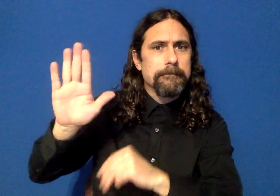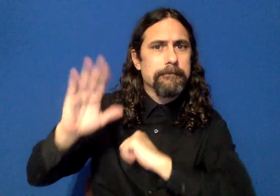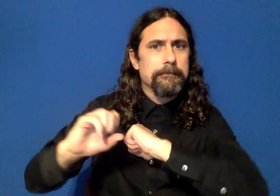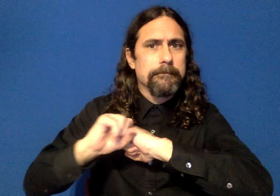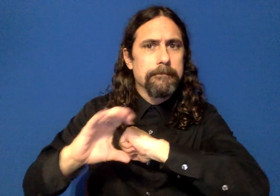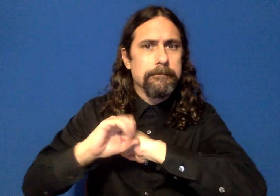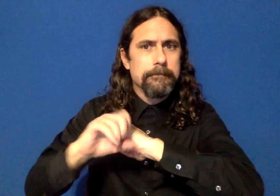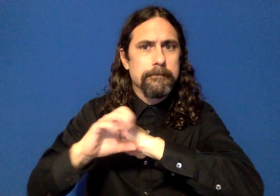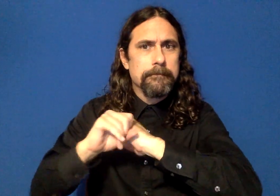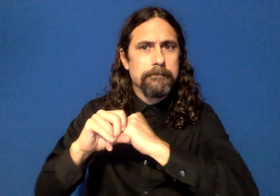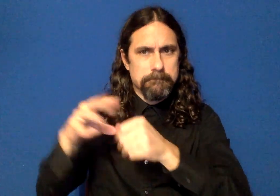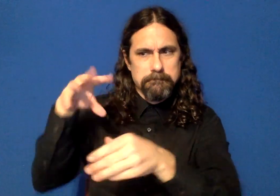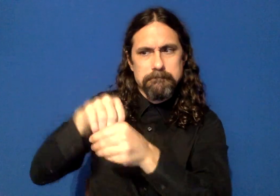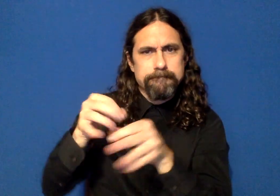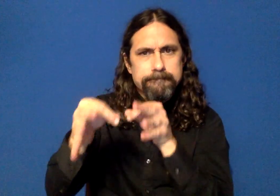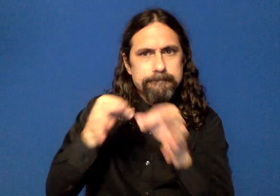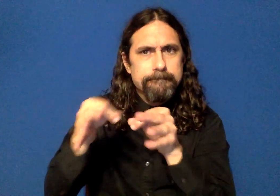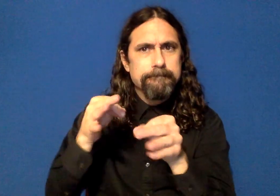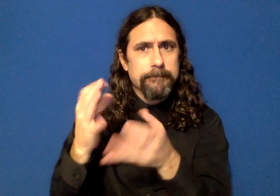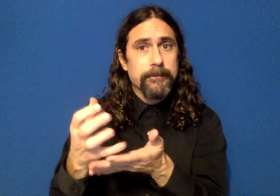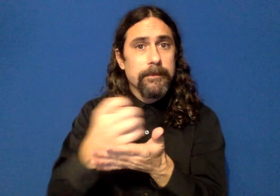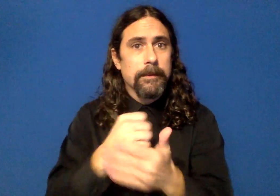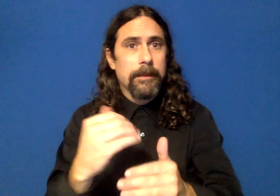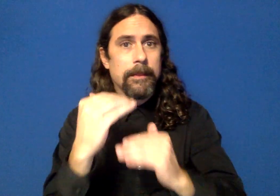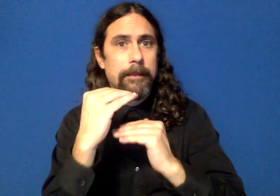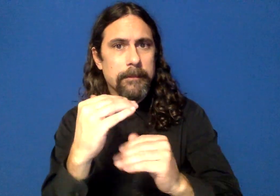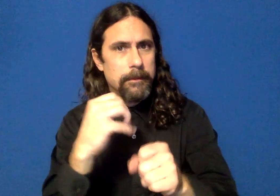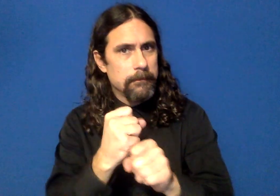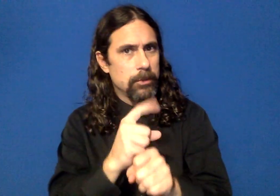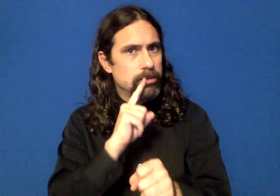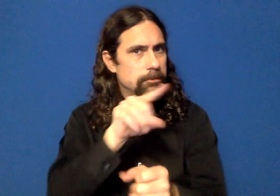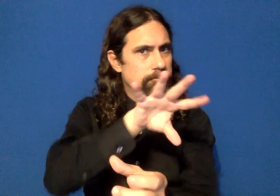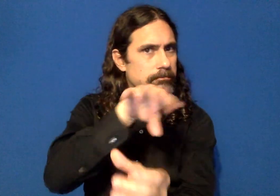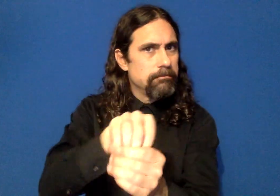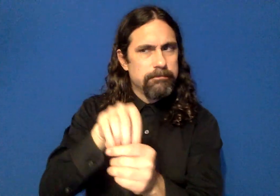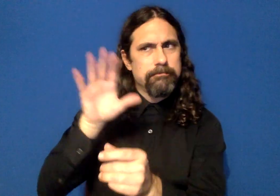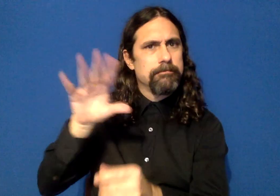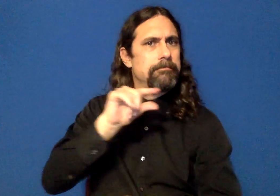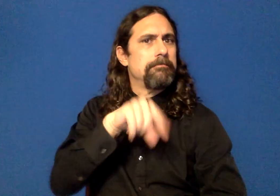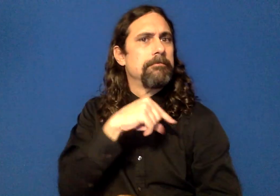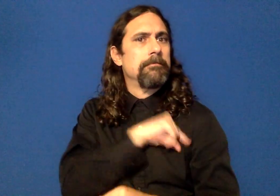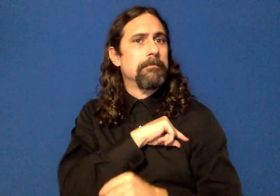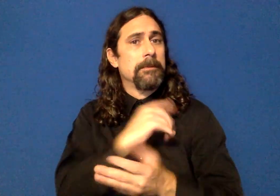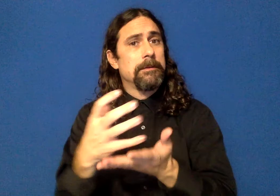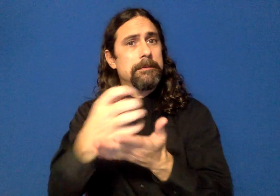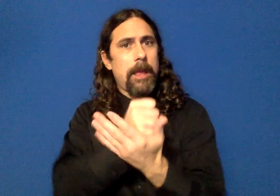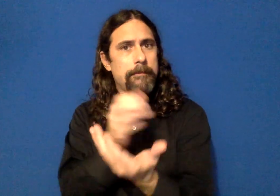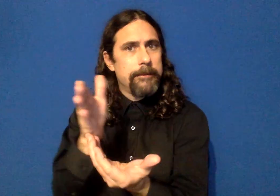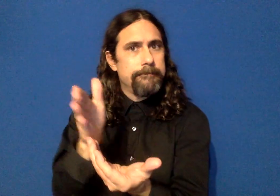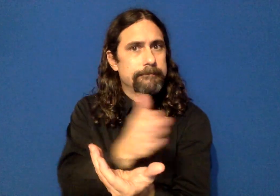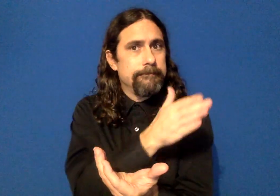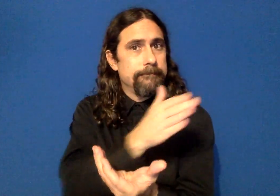advertisement containing income limits to determine if they are within the eligible income